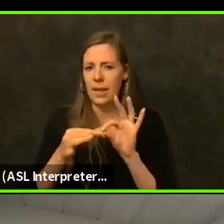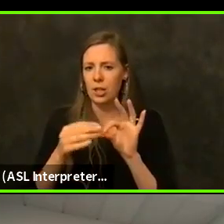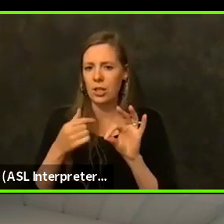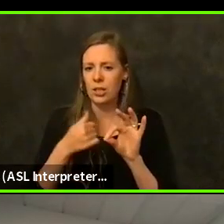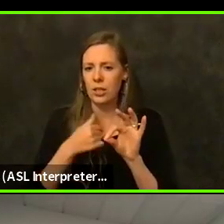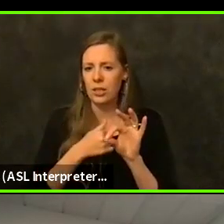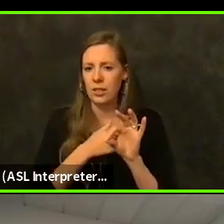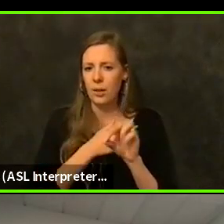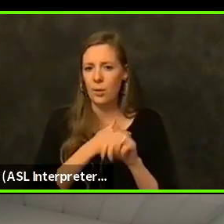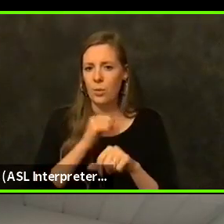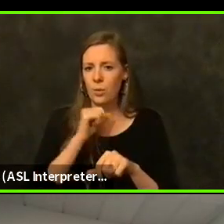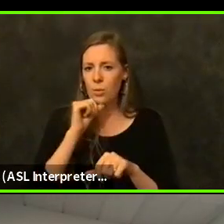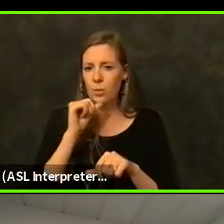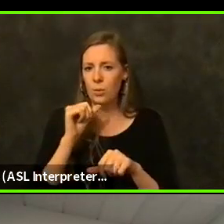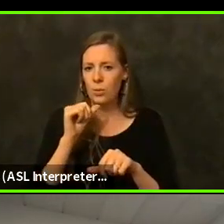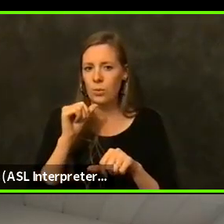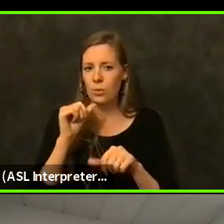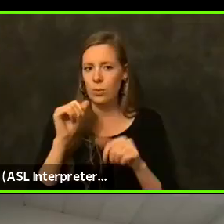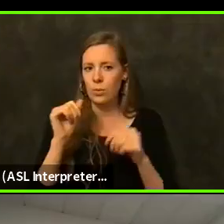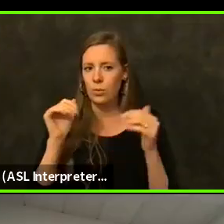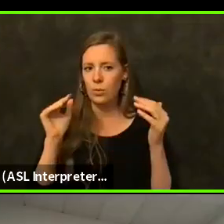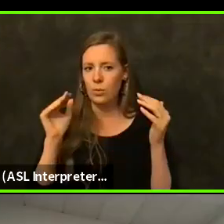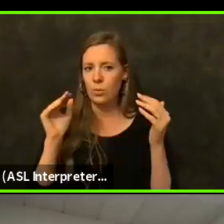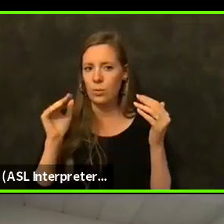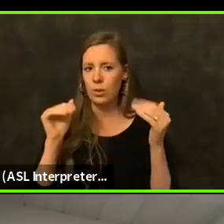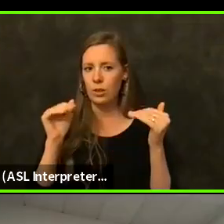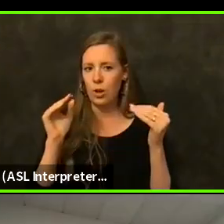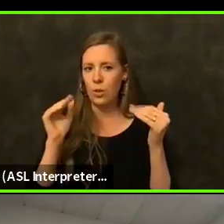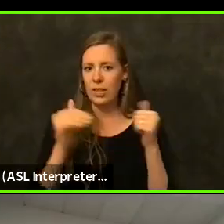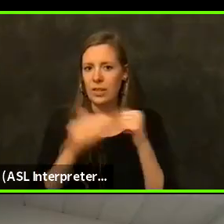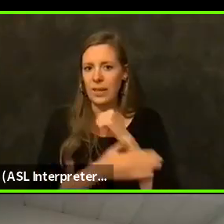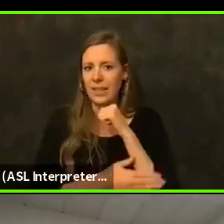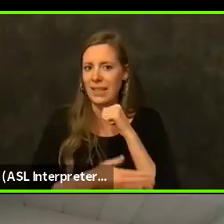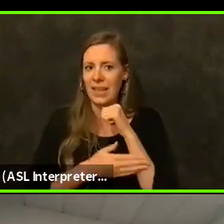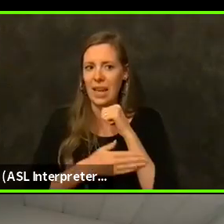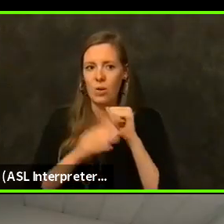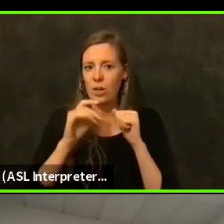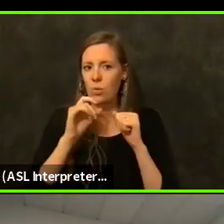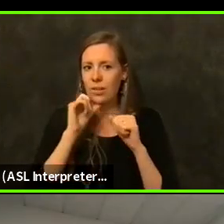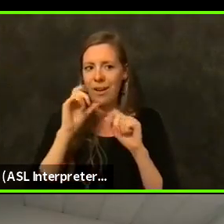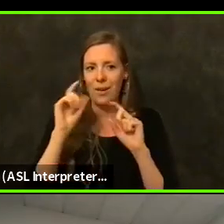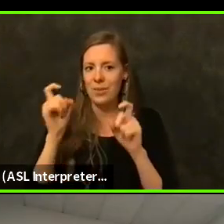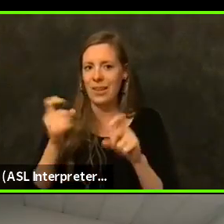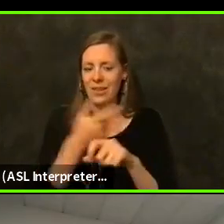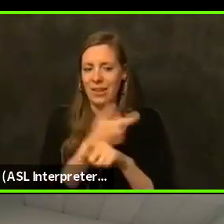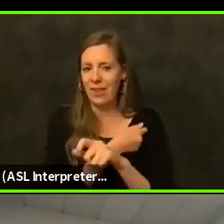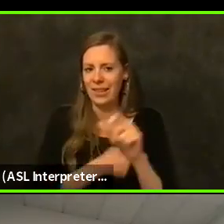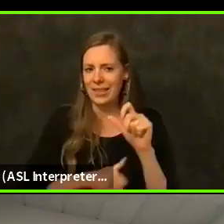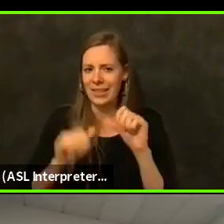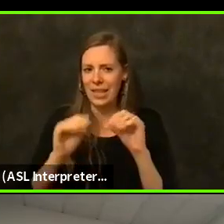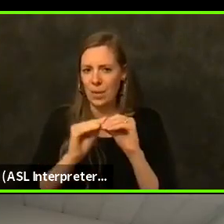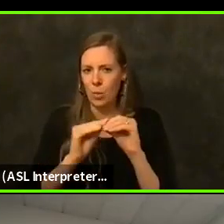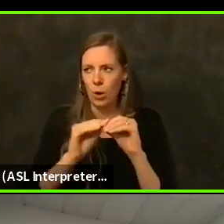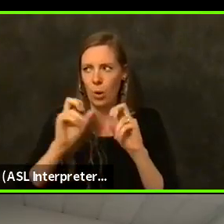or that the county will no longer be willing to accept is who will be distributing Mexicans that